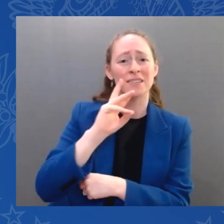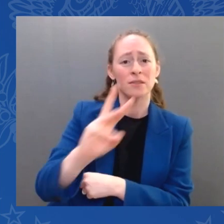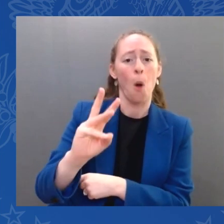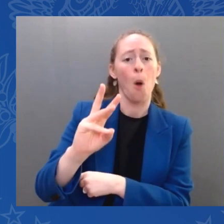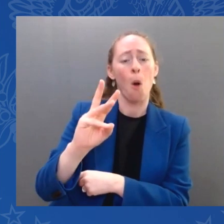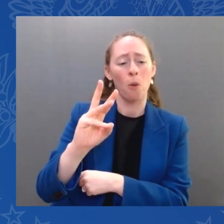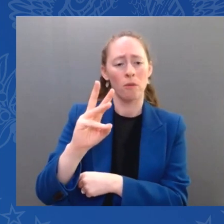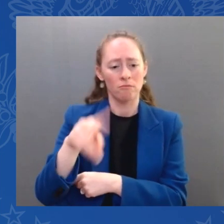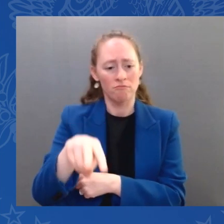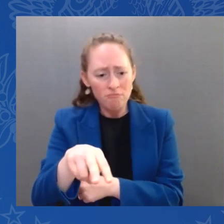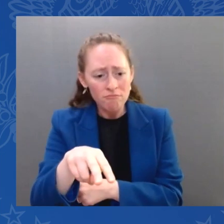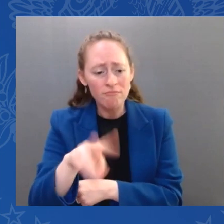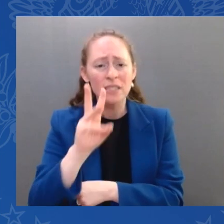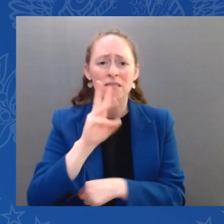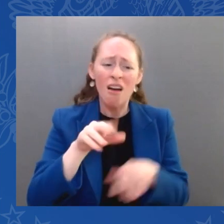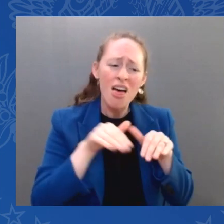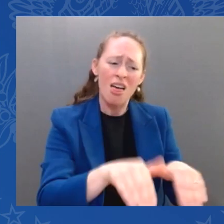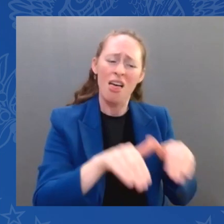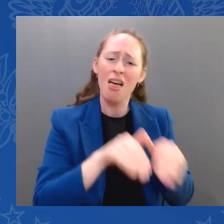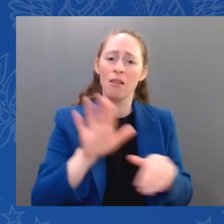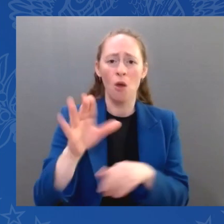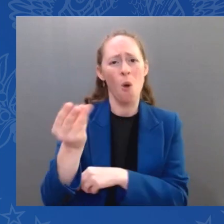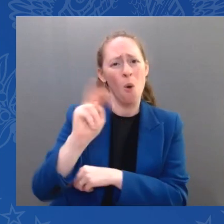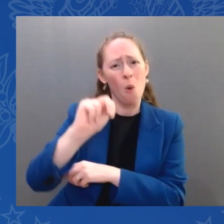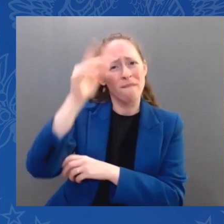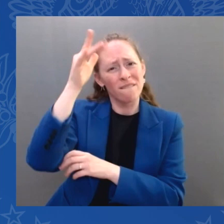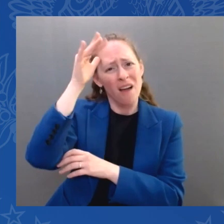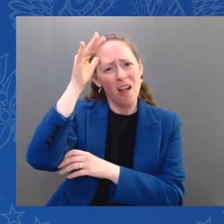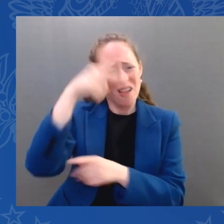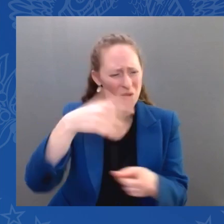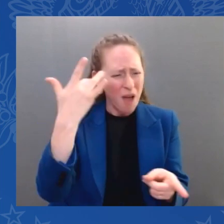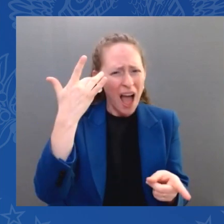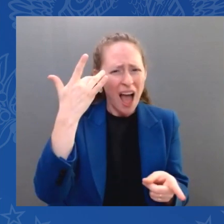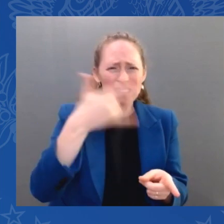So many others. And, you know, I see the statistics.